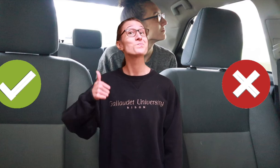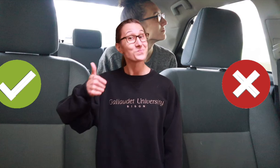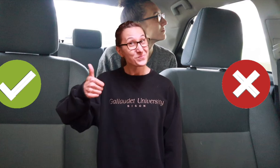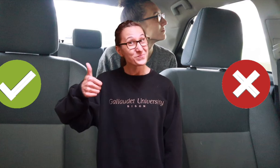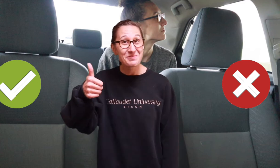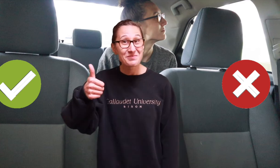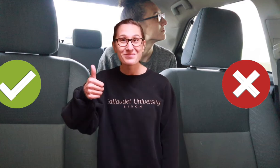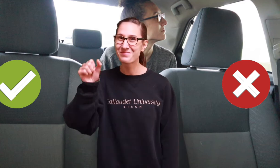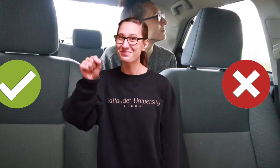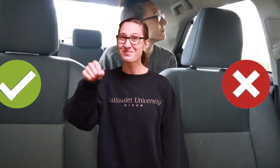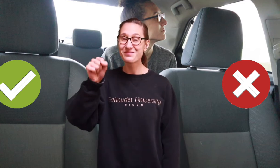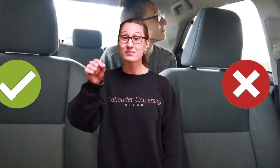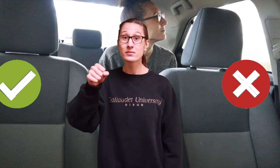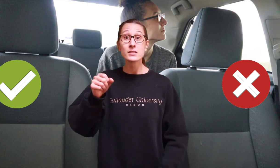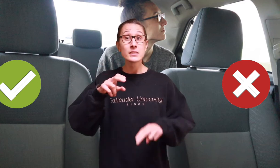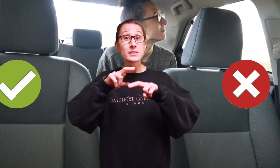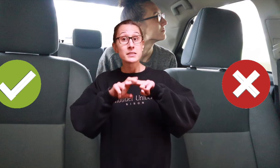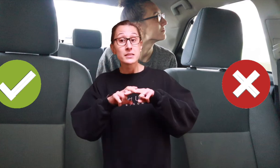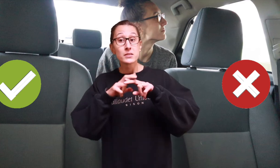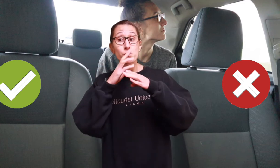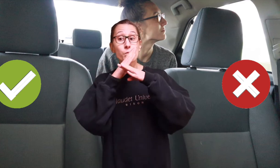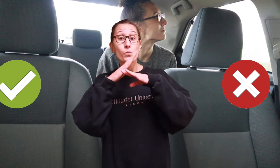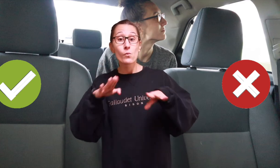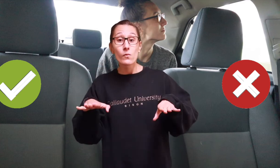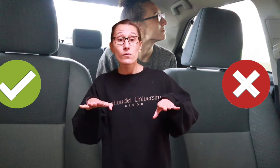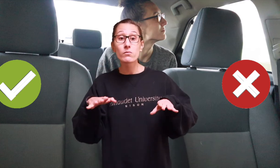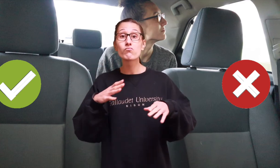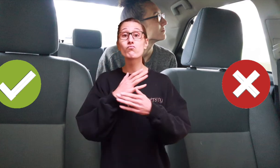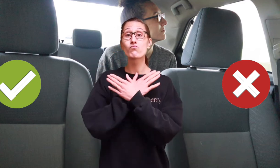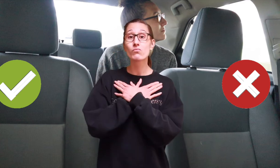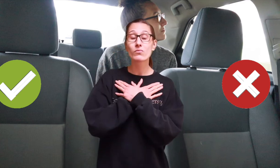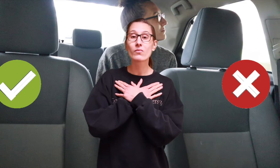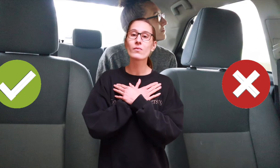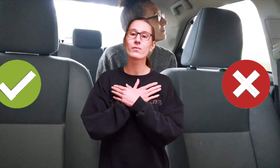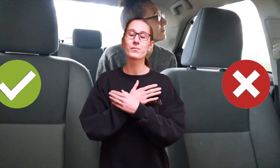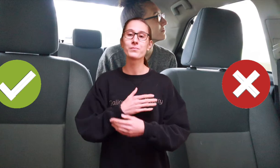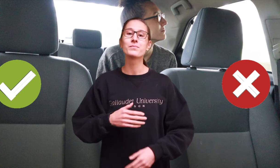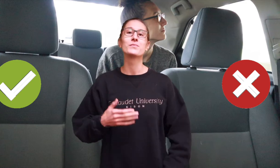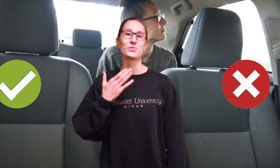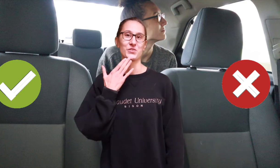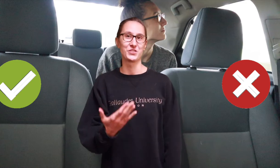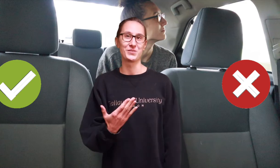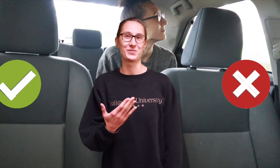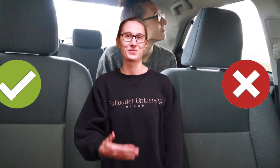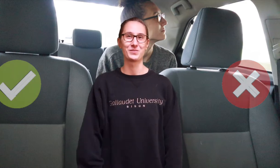Good. Sitting quietly and calmly is good